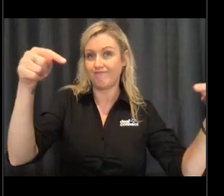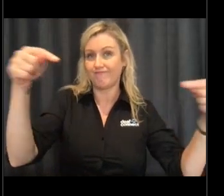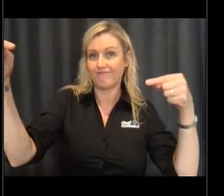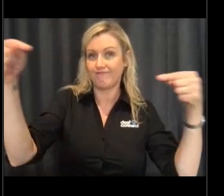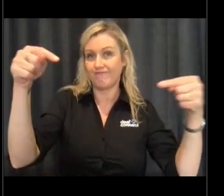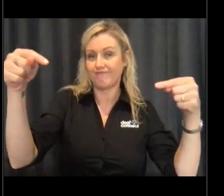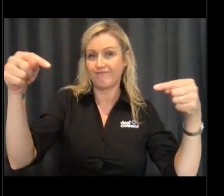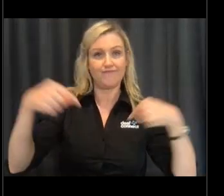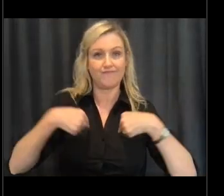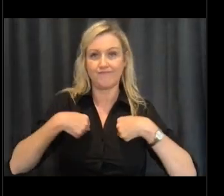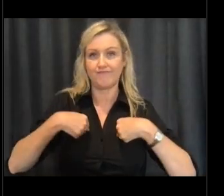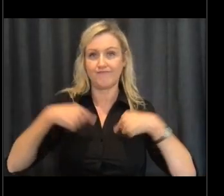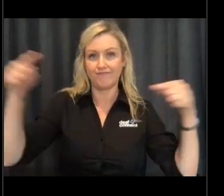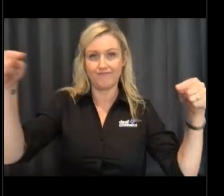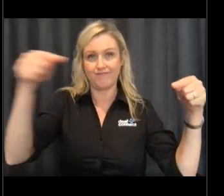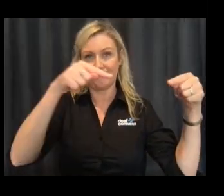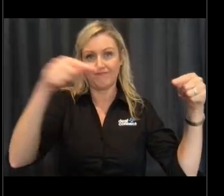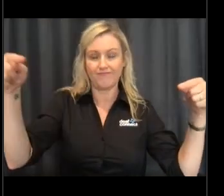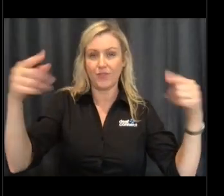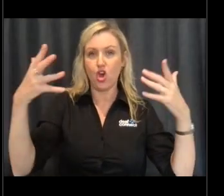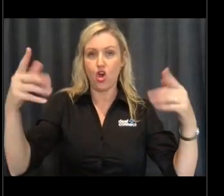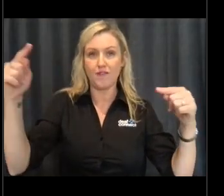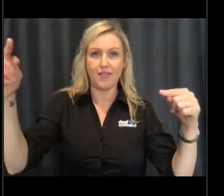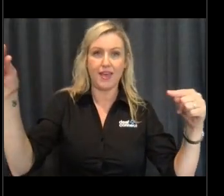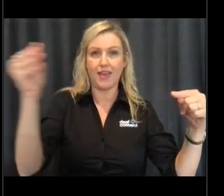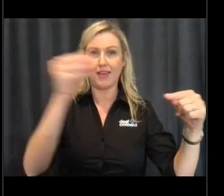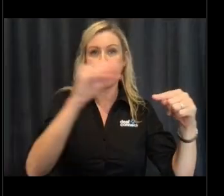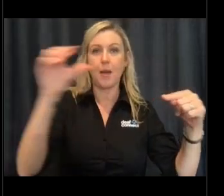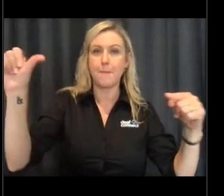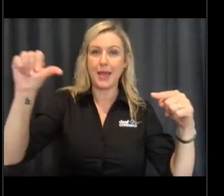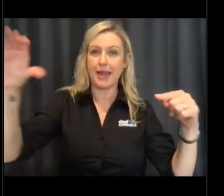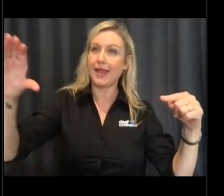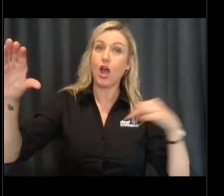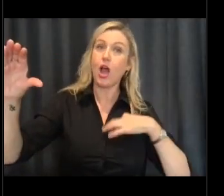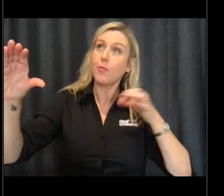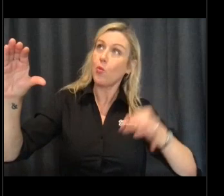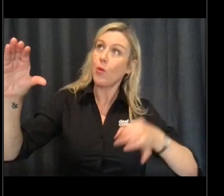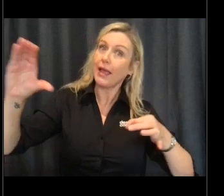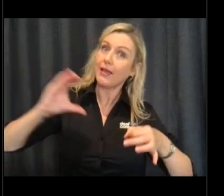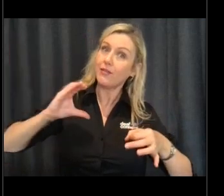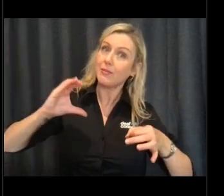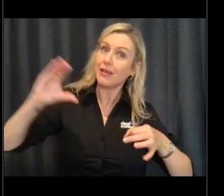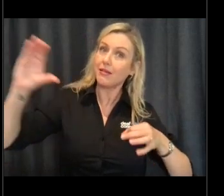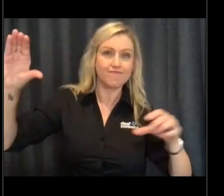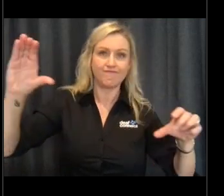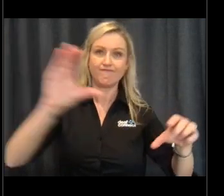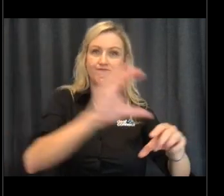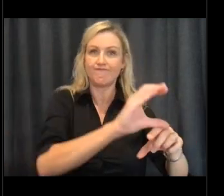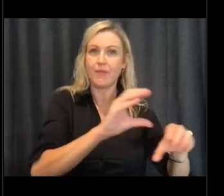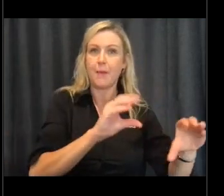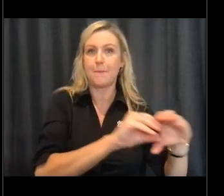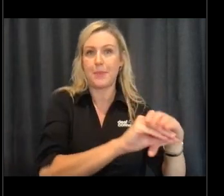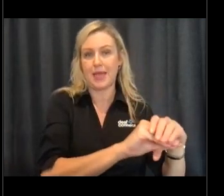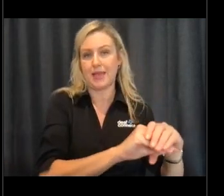You're not usually - it's not something for want of a better word that you can forget